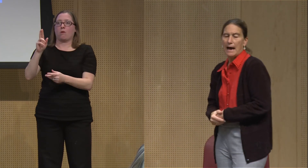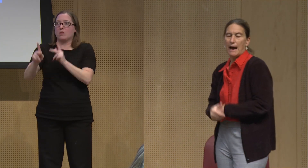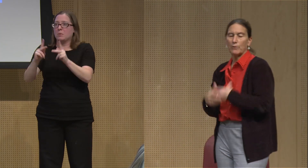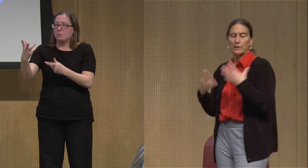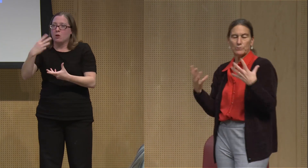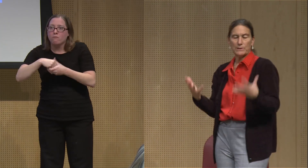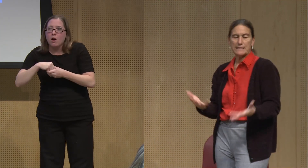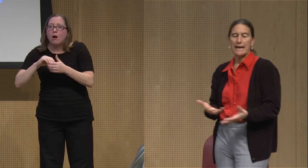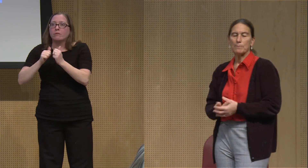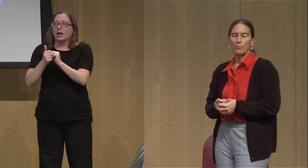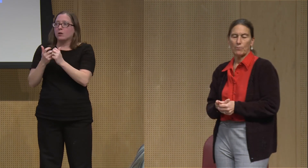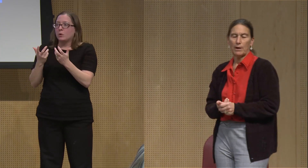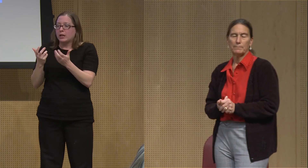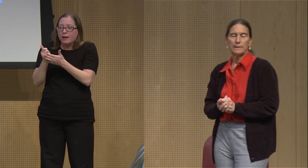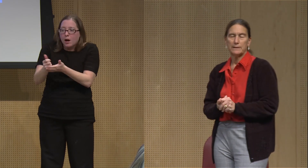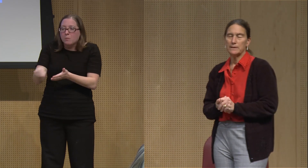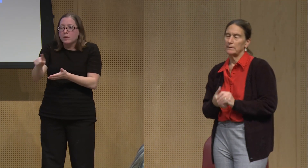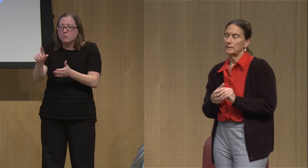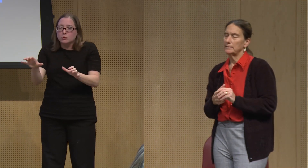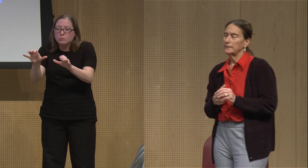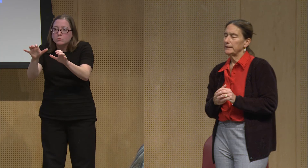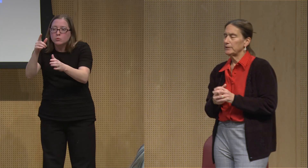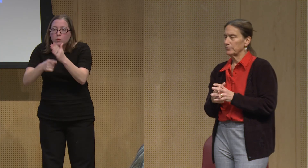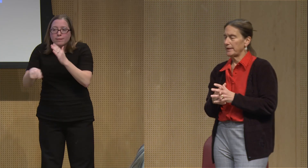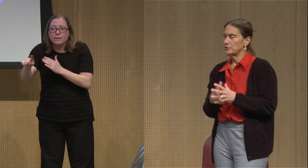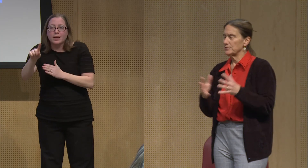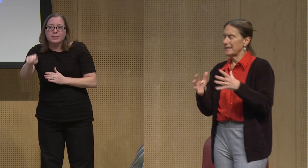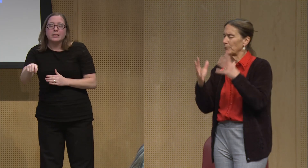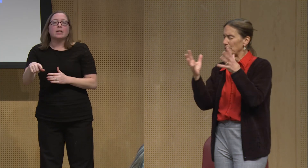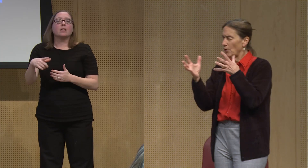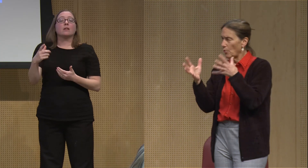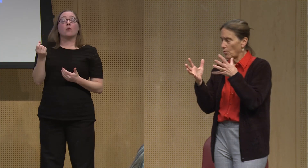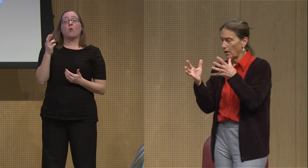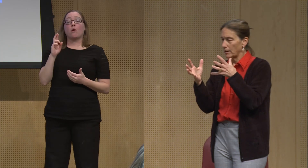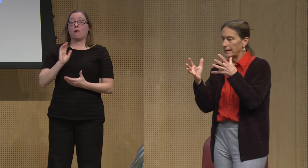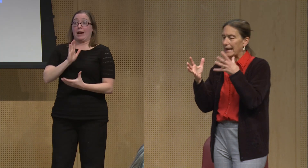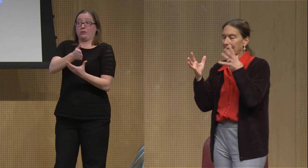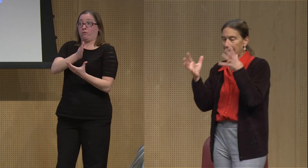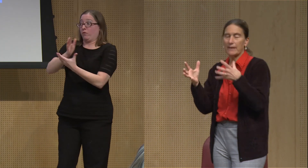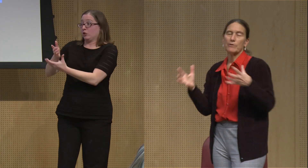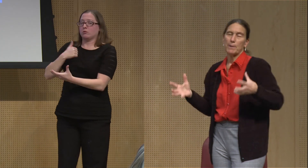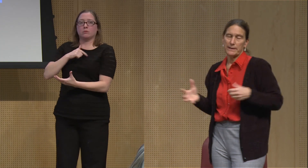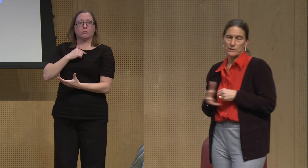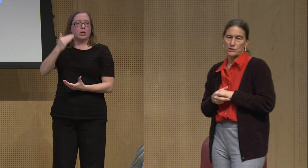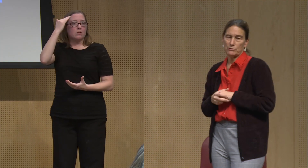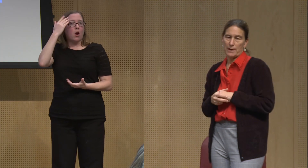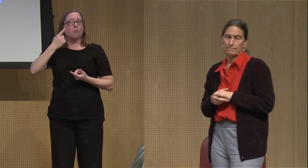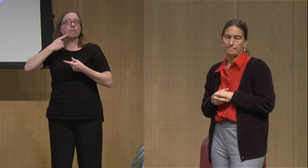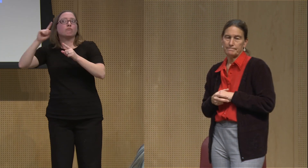HOW CAN WE TAKE INTERVENTIONS THAT WE KNOW WORK AND GET EVERYBODY TO DO THEM?